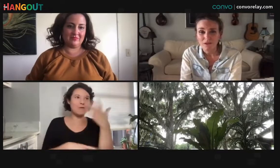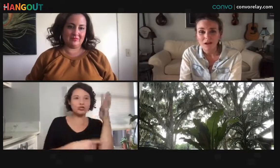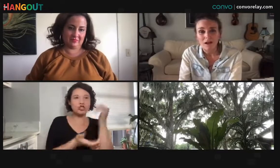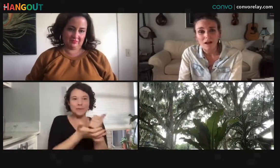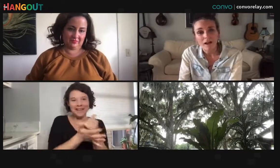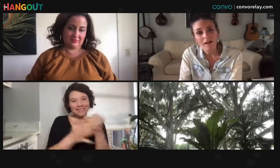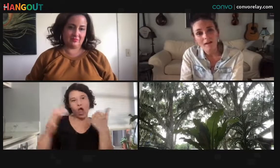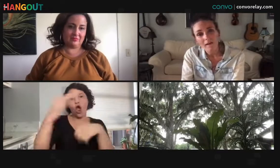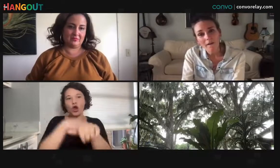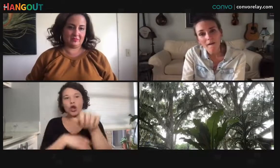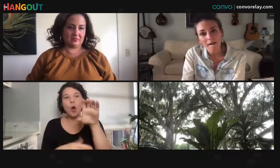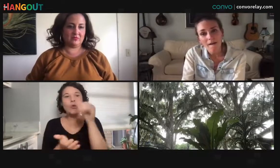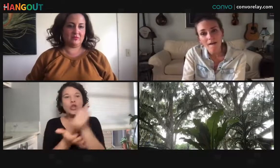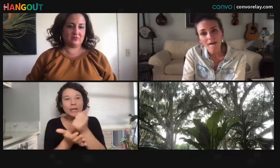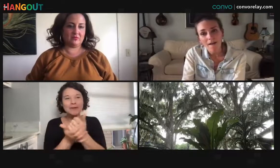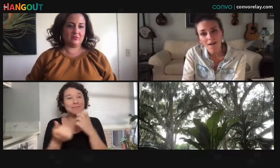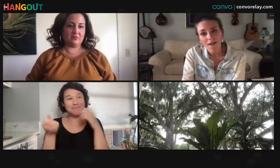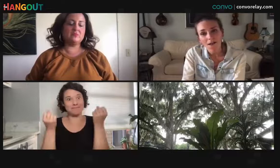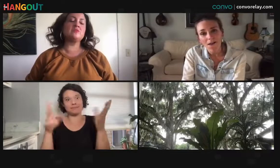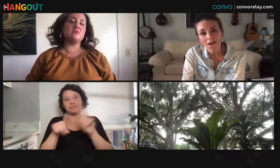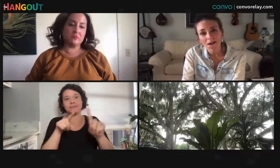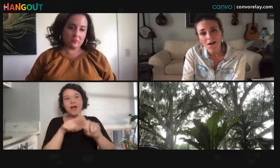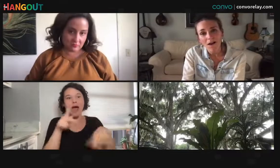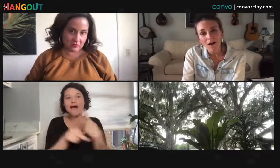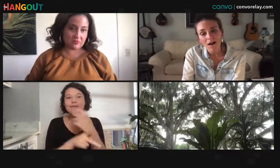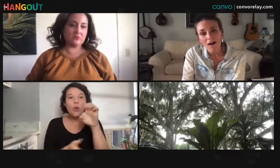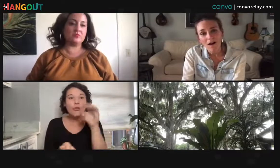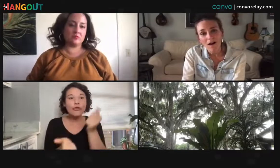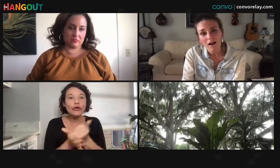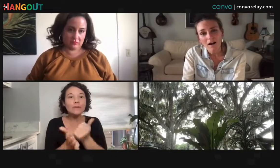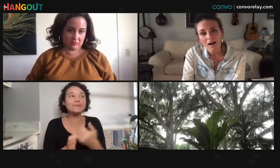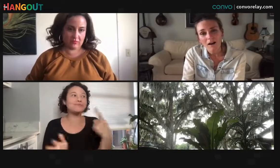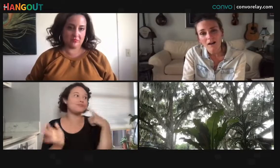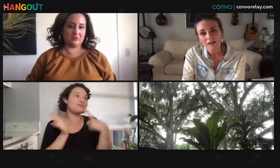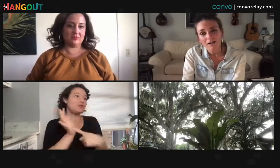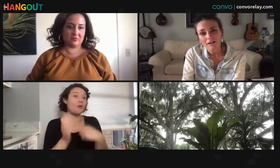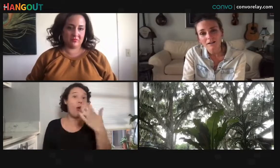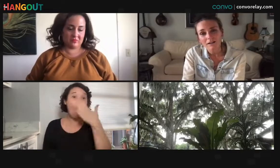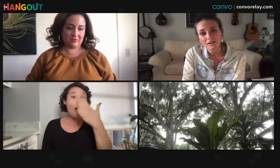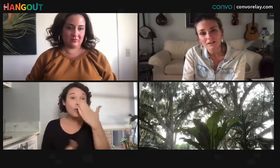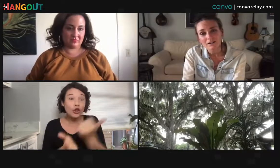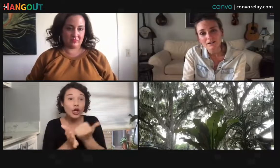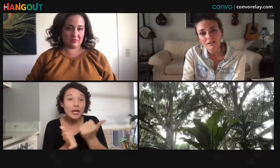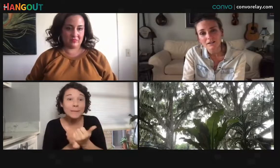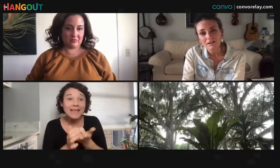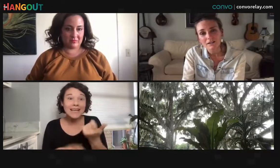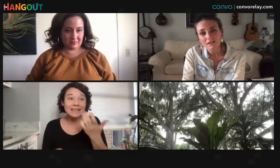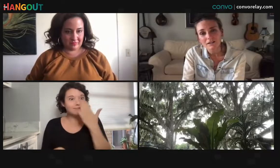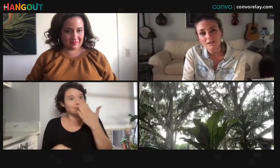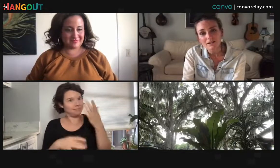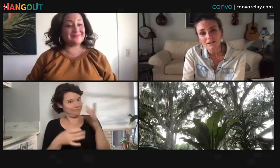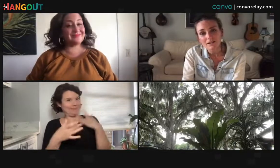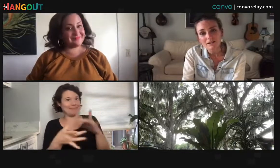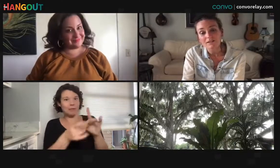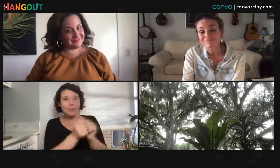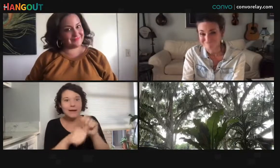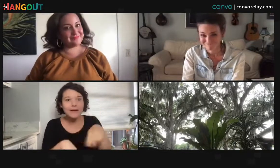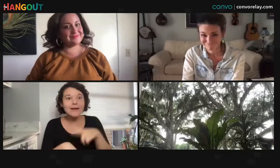umbrella terms boris therapy or forced bathing is under eco therapy there's all types of ecotherapy for example aromatherapy